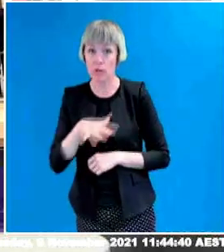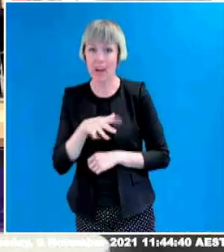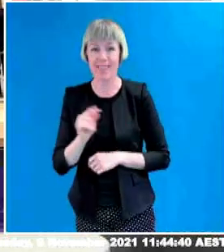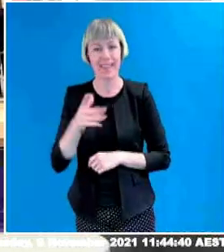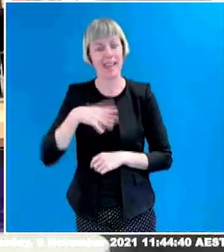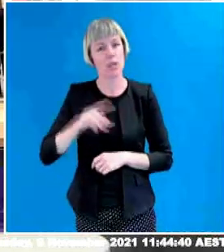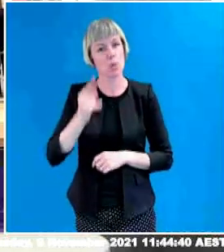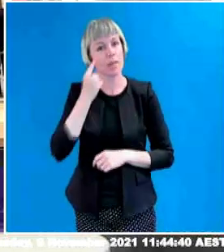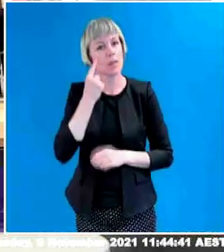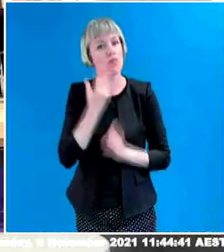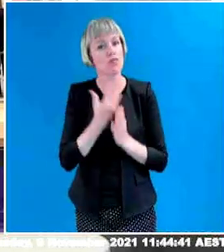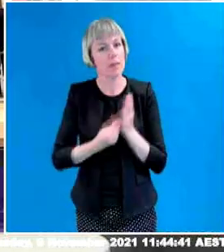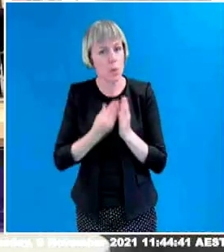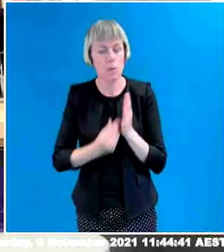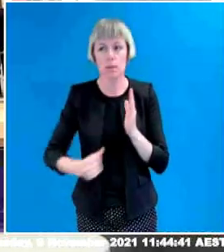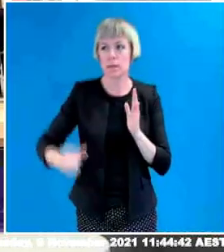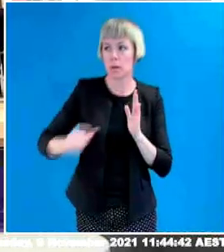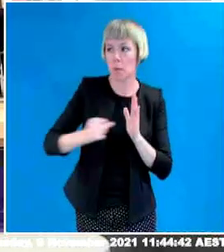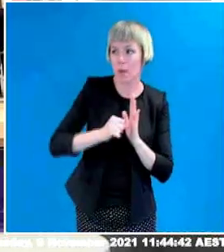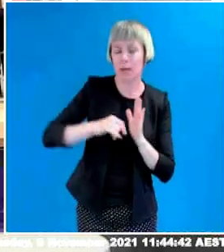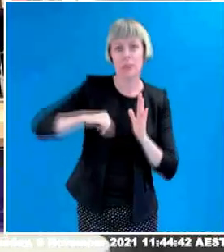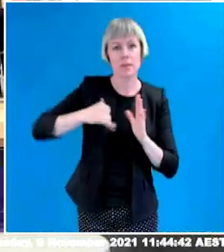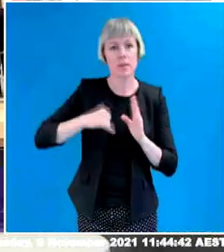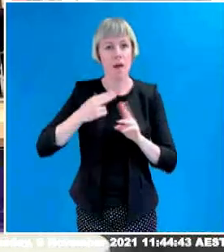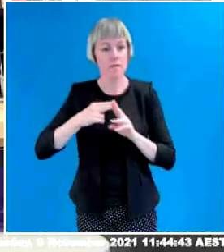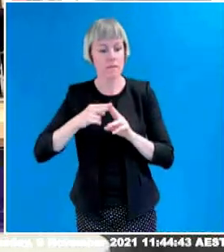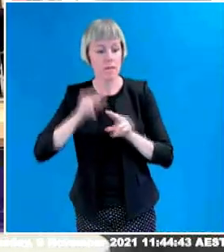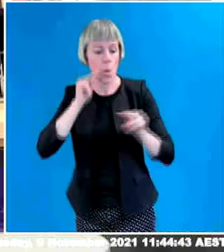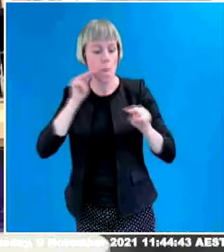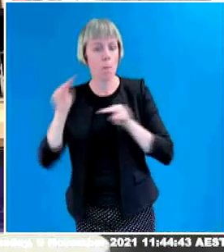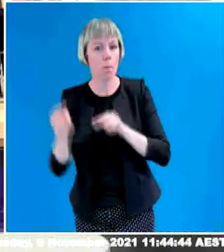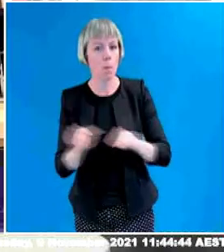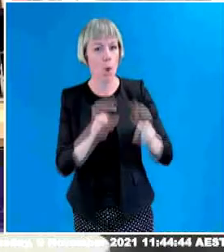In relation to the Modern Slavery Act, we have a law that really has no